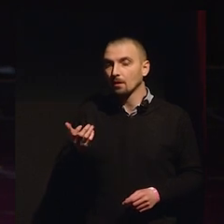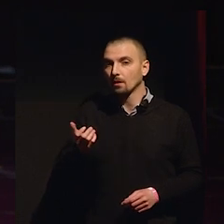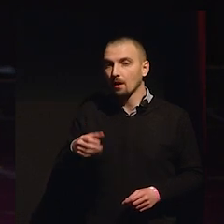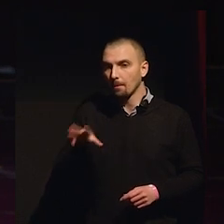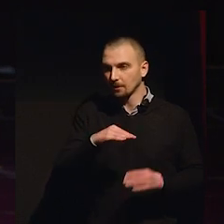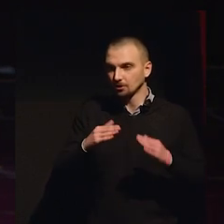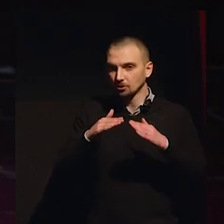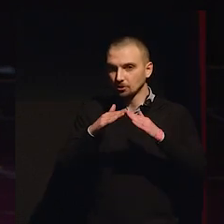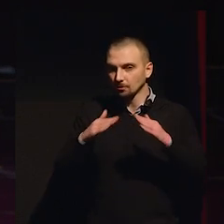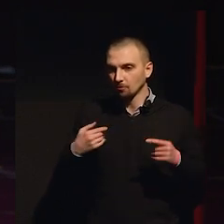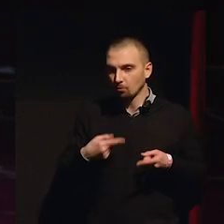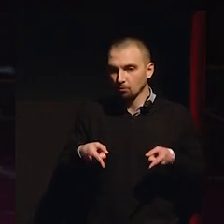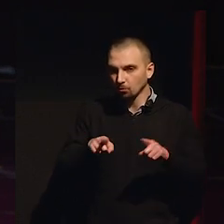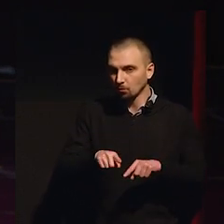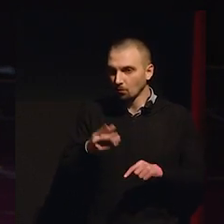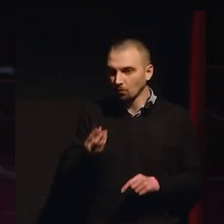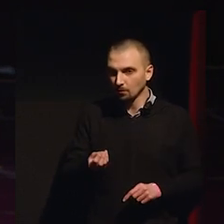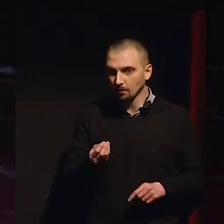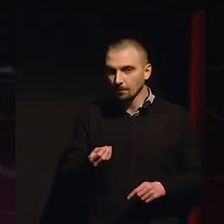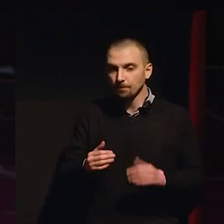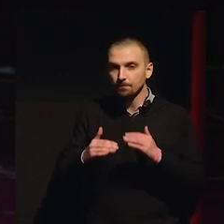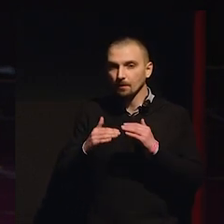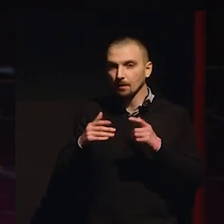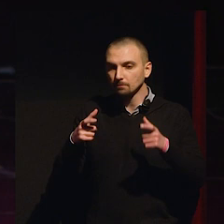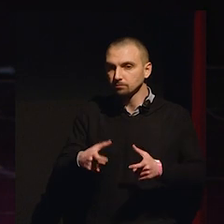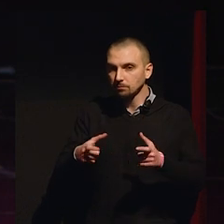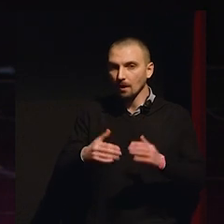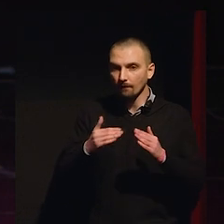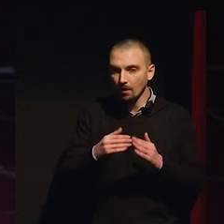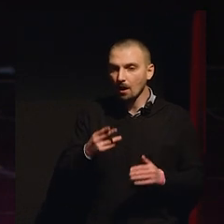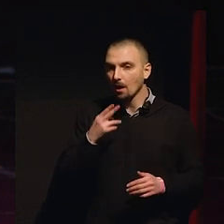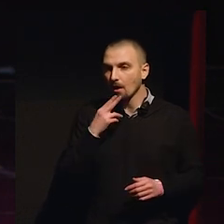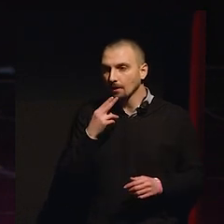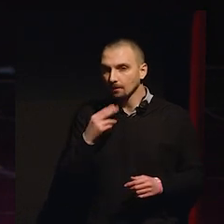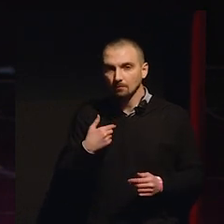of Istanbul Volunteers and thus reached our women in Neighborhood Homes more easily.